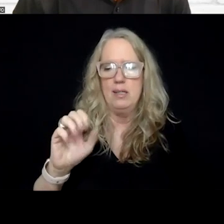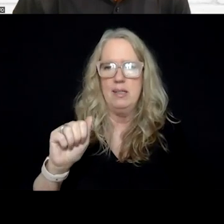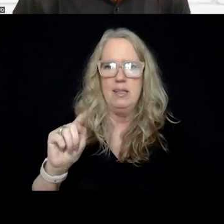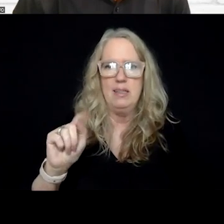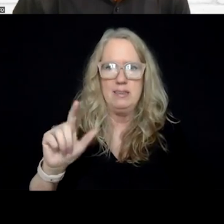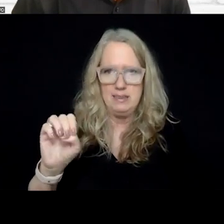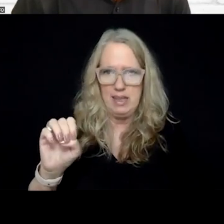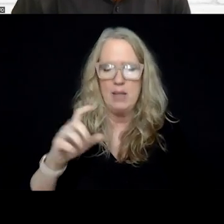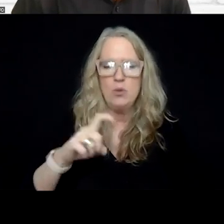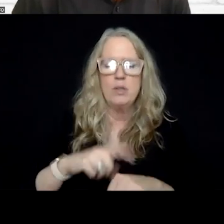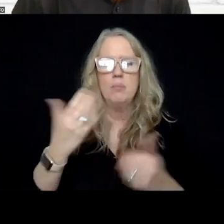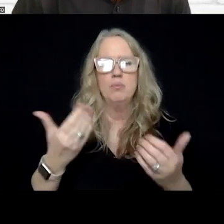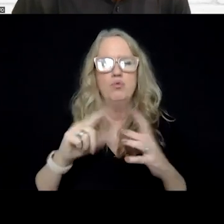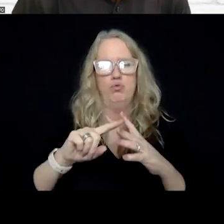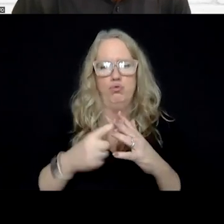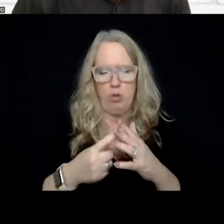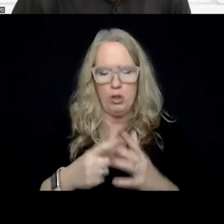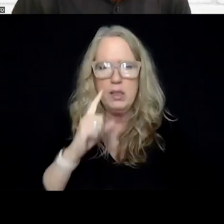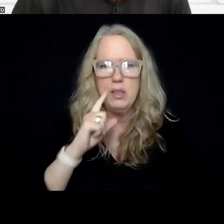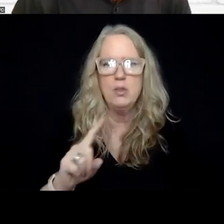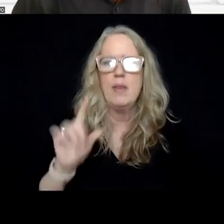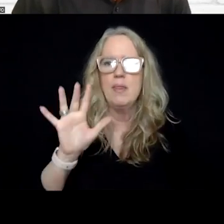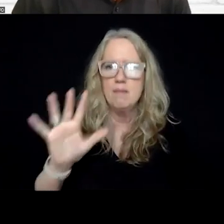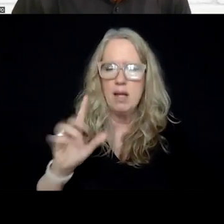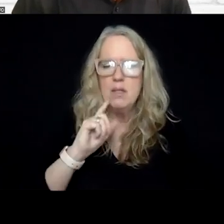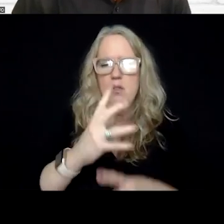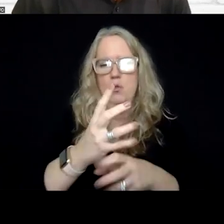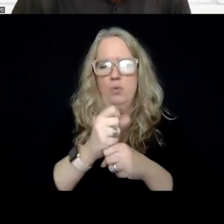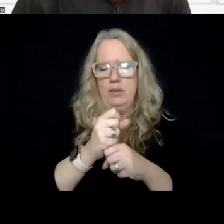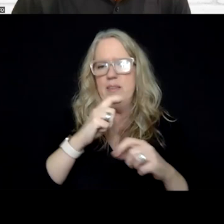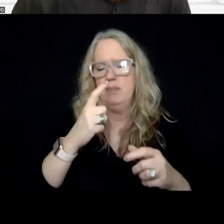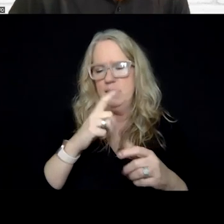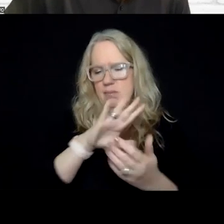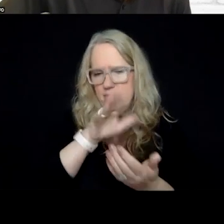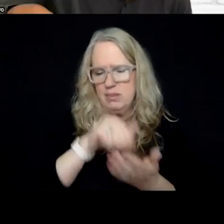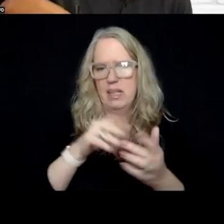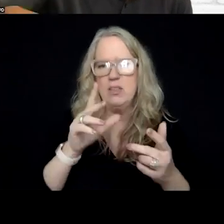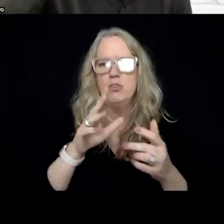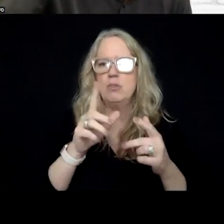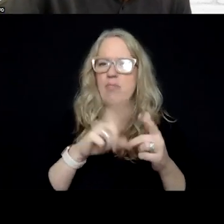ABOUT STARTING FIVE RECEIVING CENTERS ACROSS KING COUNTY.